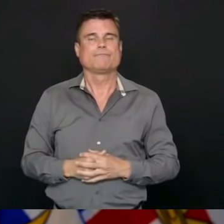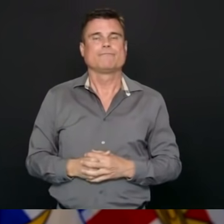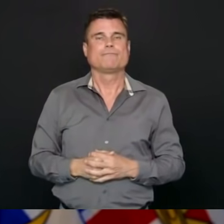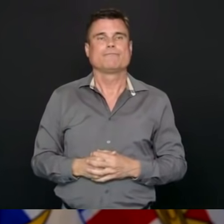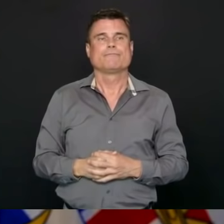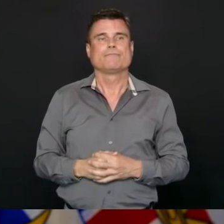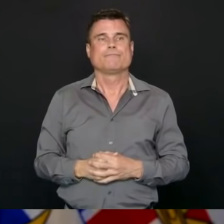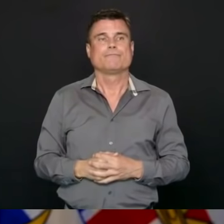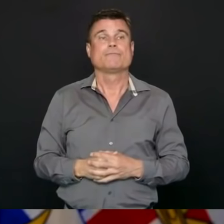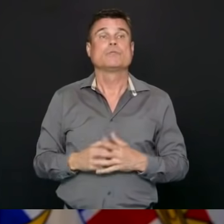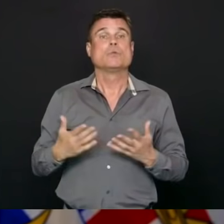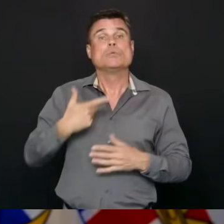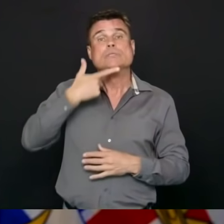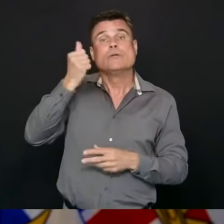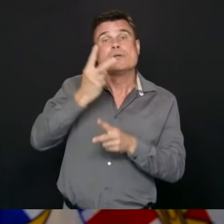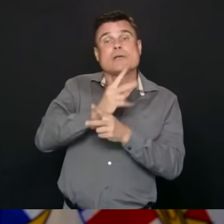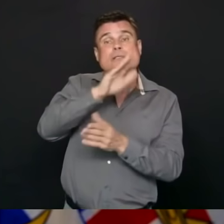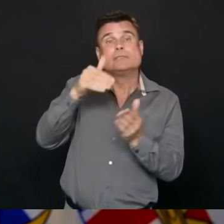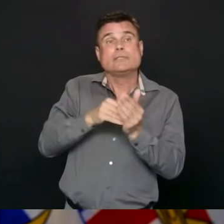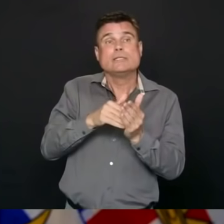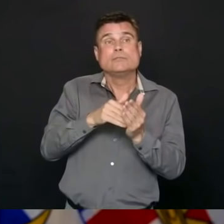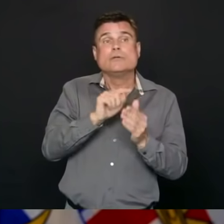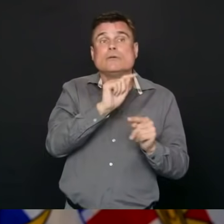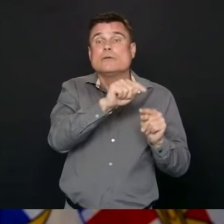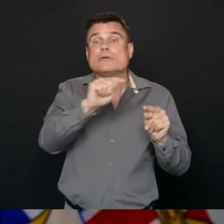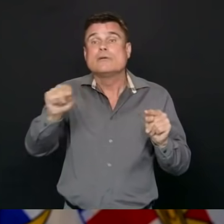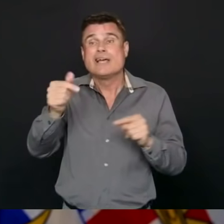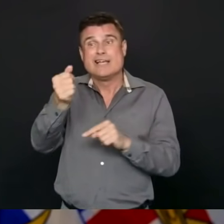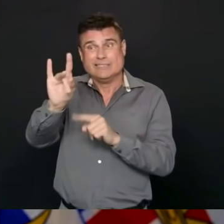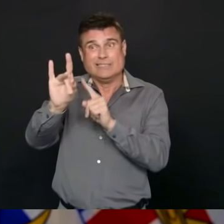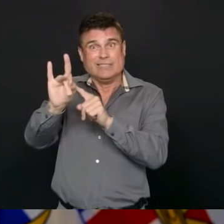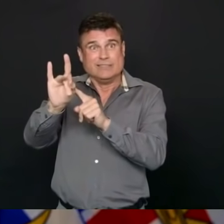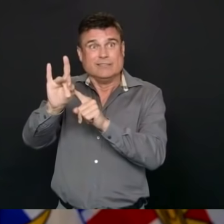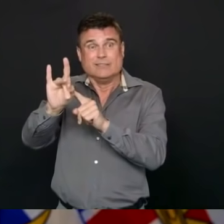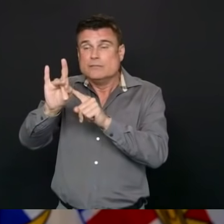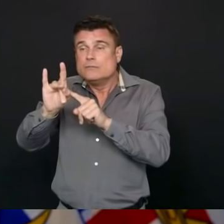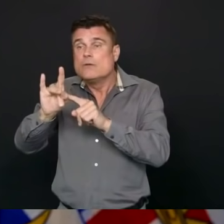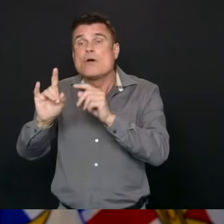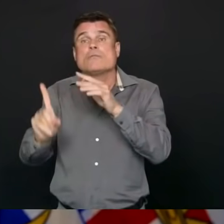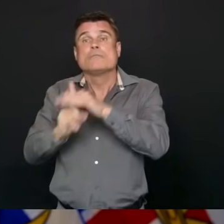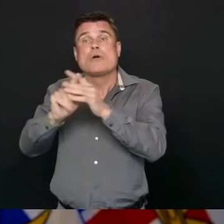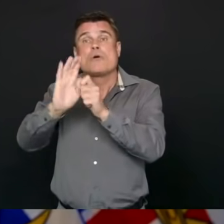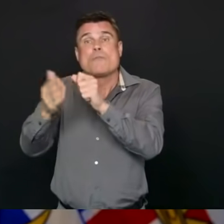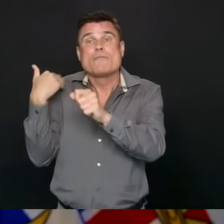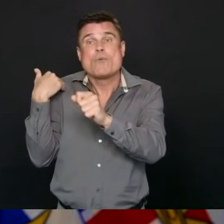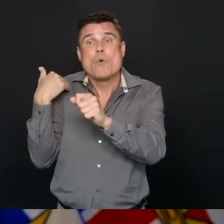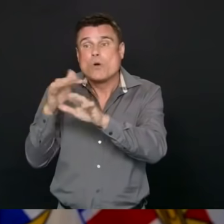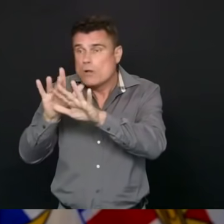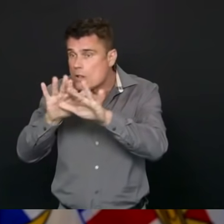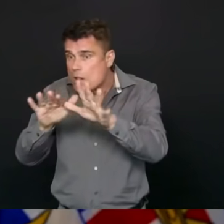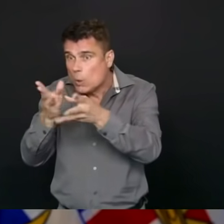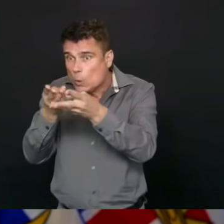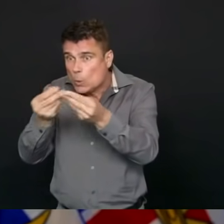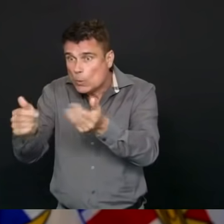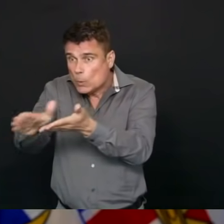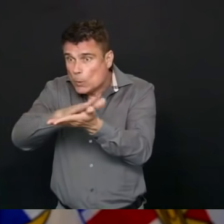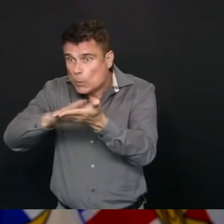18 of the outbreaks in long-term and acute-care have been declared over. In terms of our community outbreaks